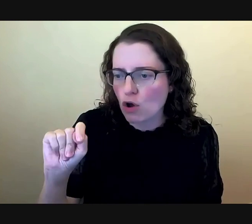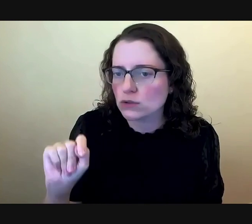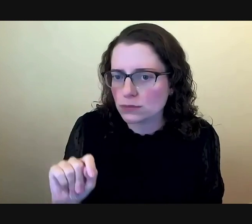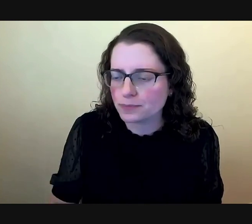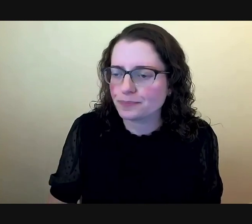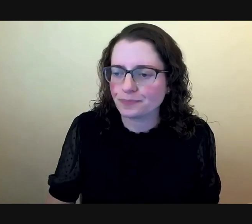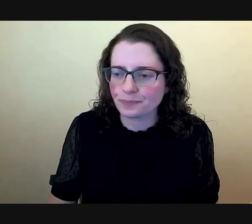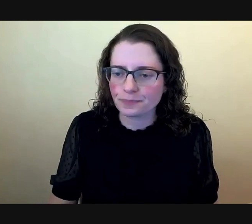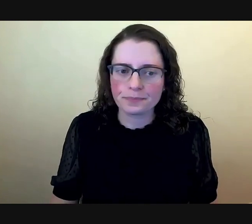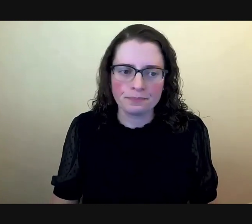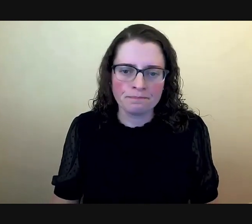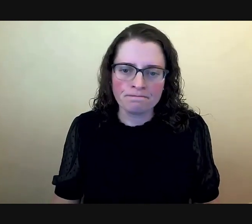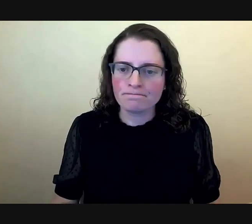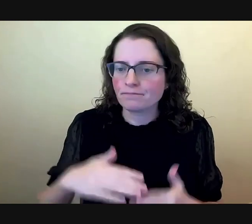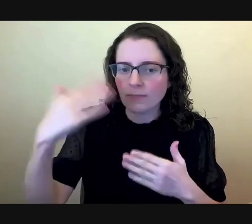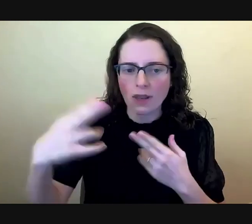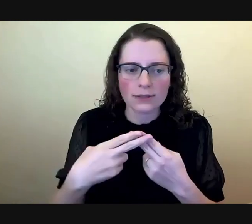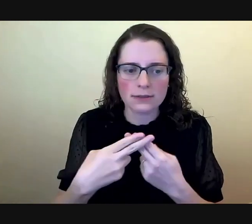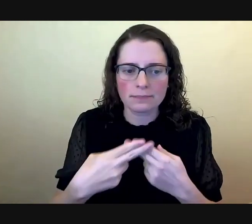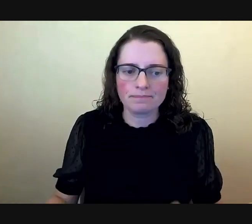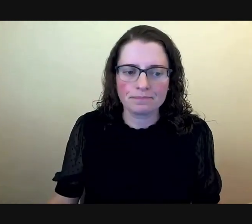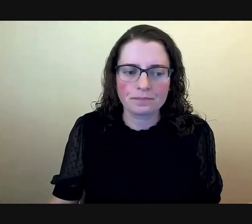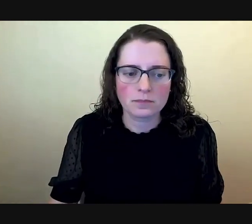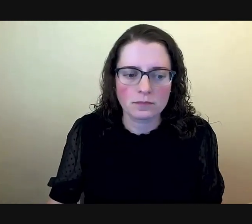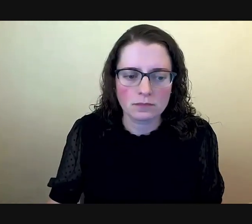That would include CART services as well, for example. Next slide.